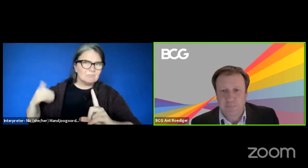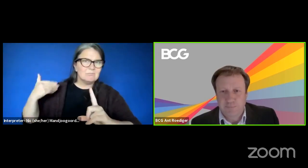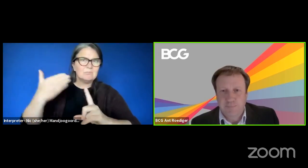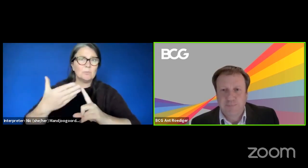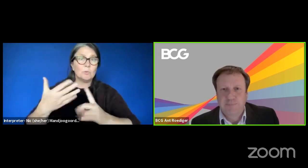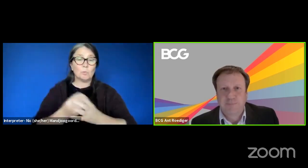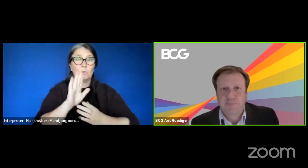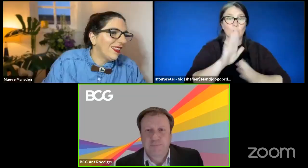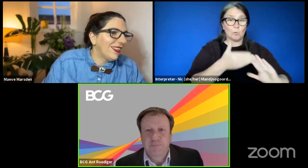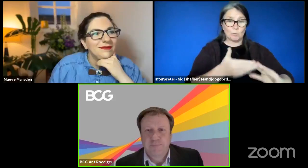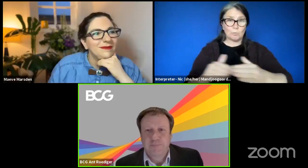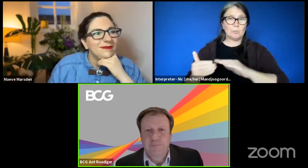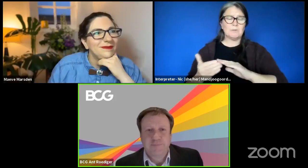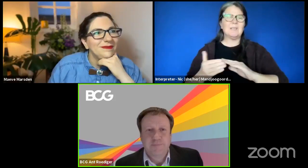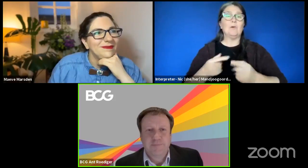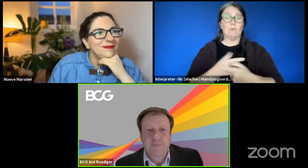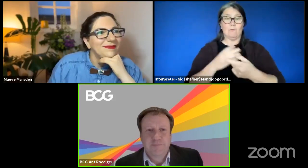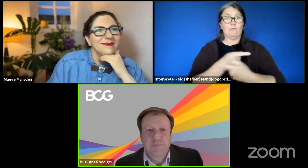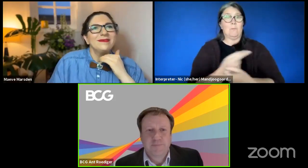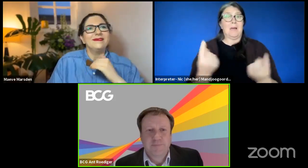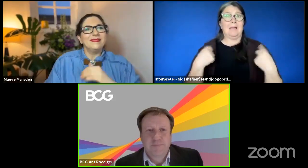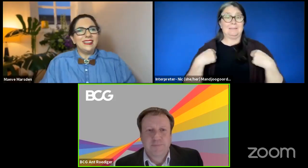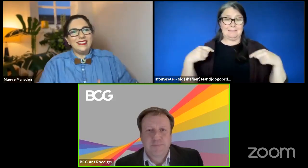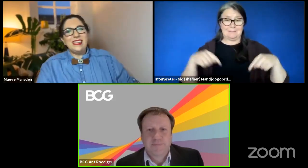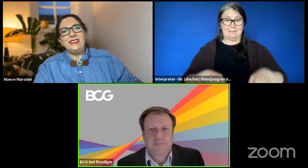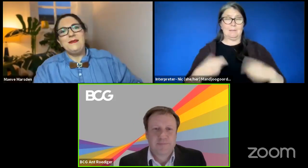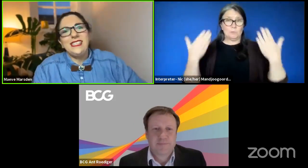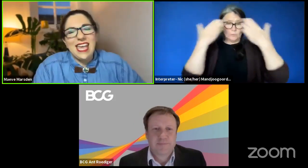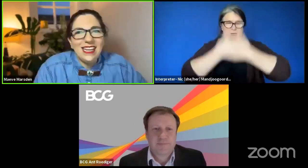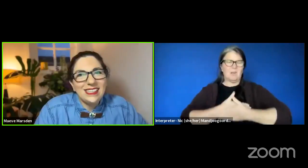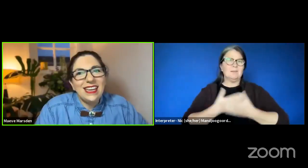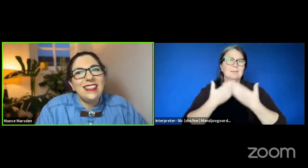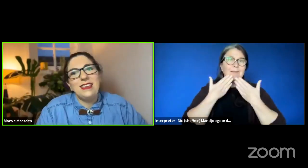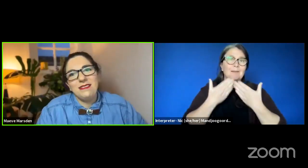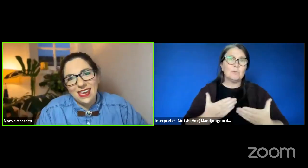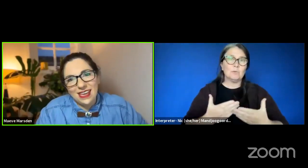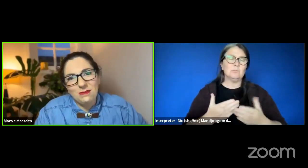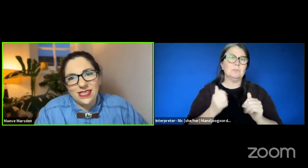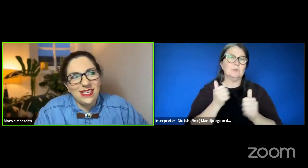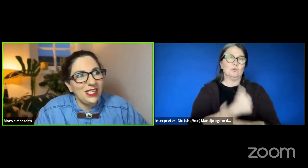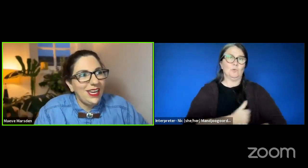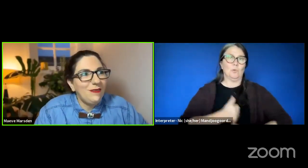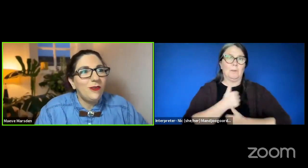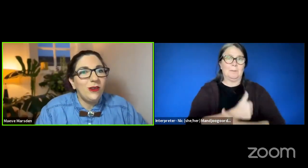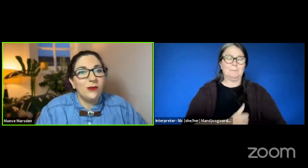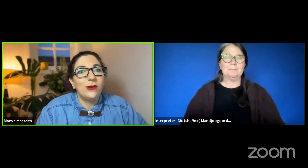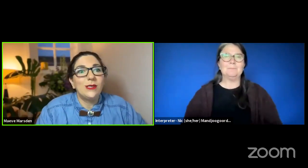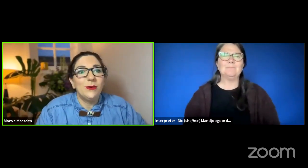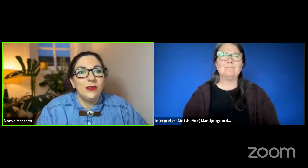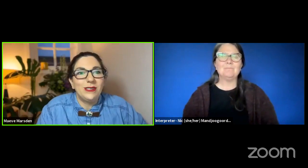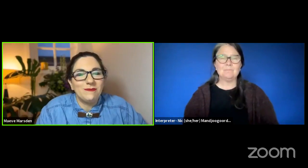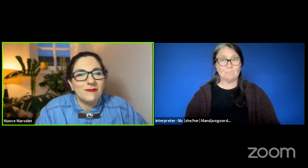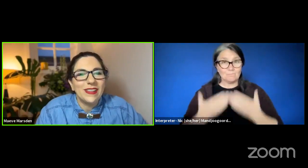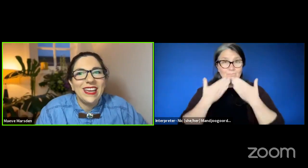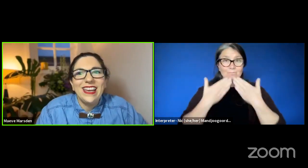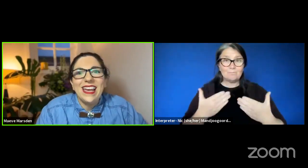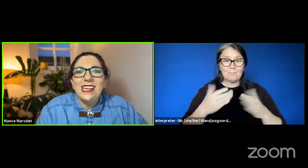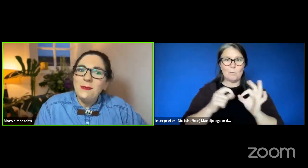e for your communities for e for your communities for all of us have a great night. you so much, and thank you again.